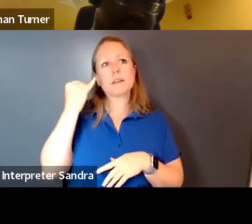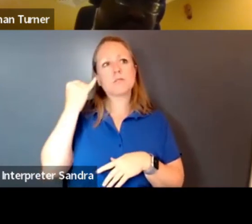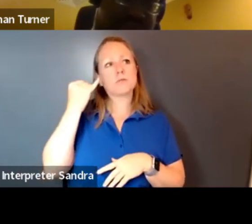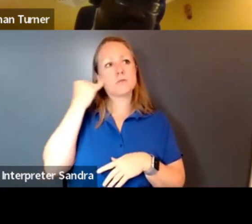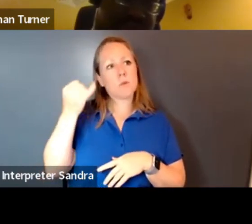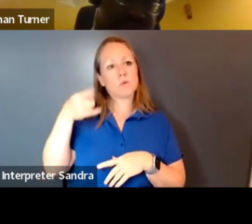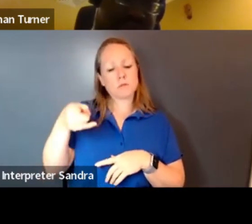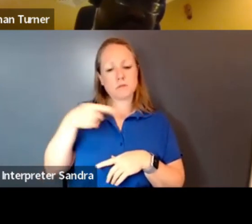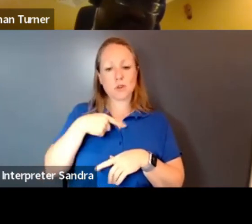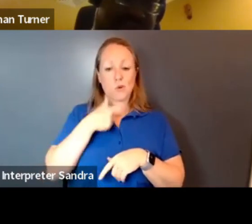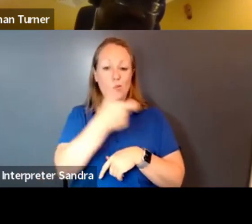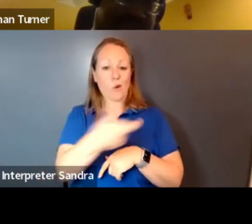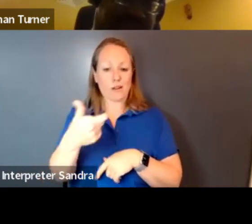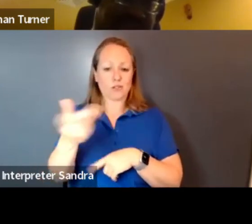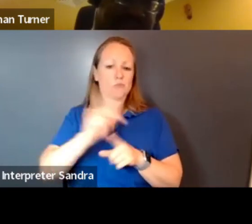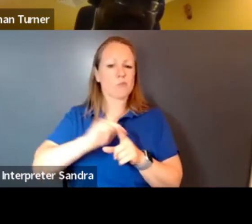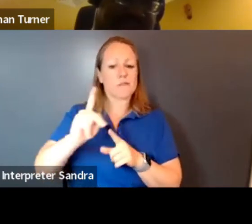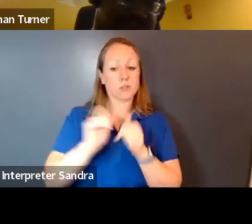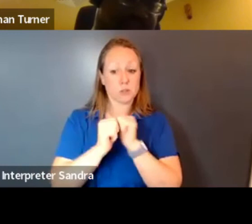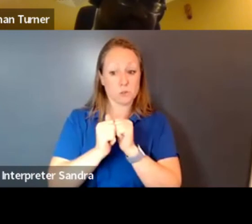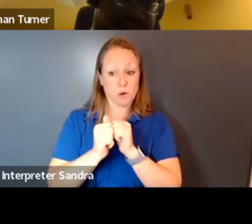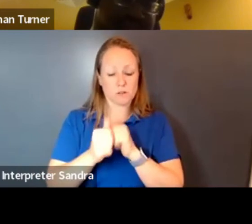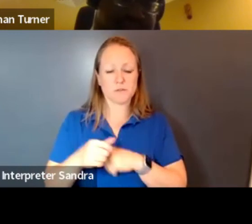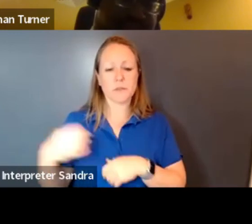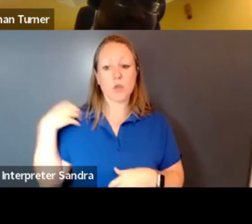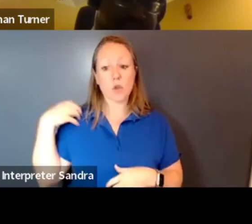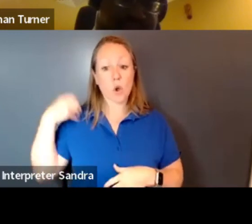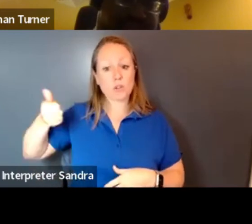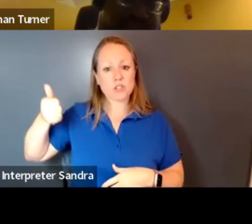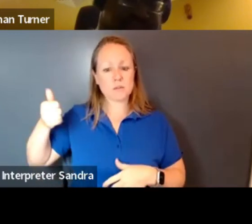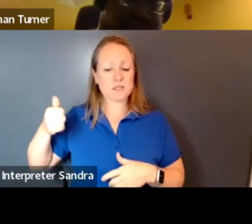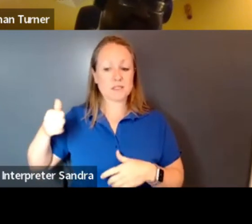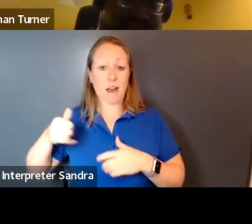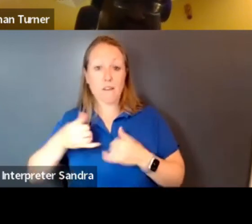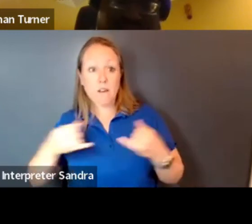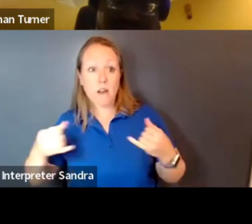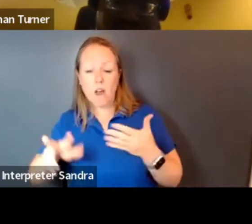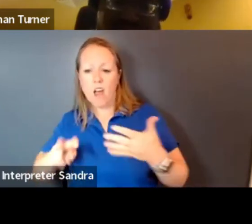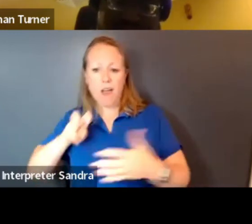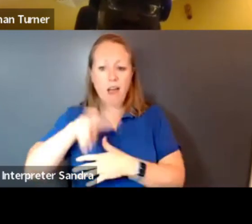sports game. And the coach jumped off the sidelines and started playing the game, that